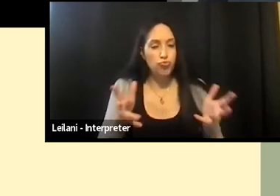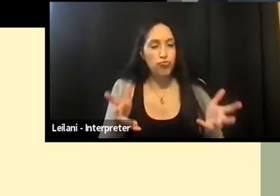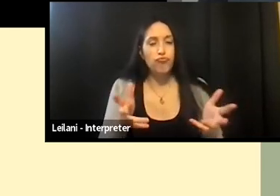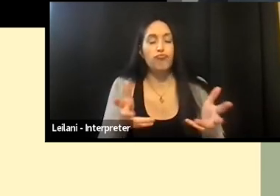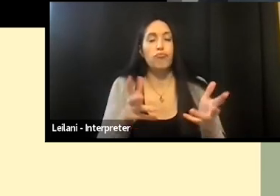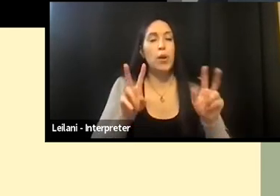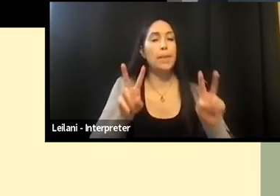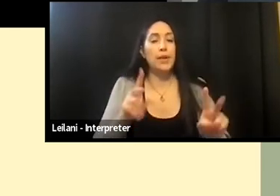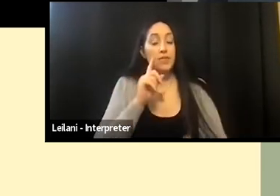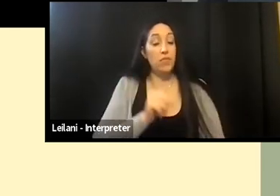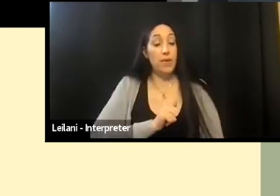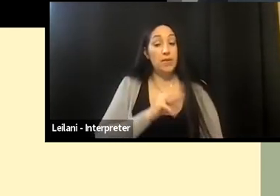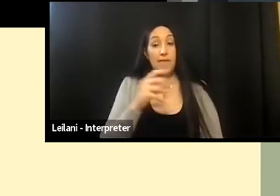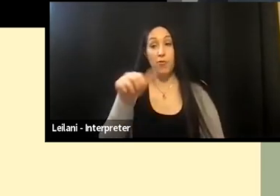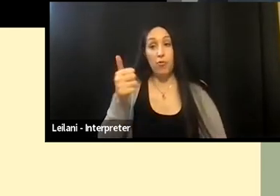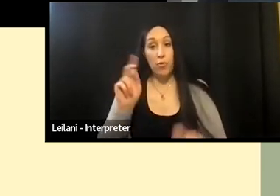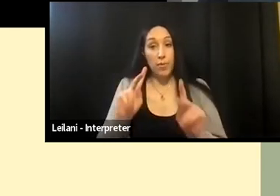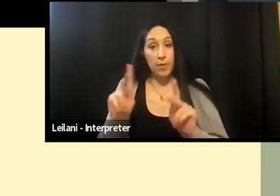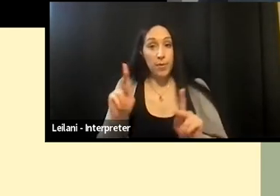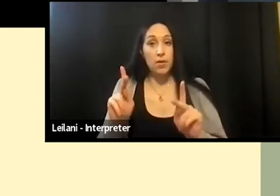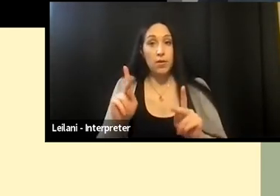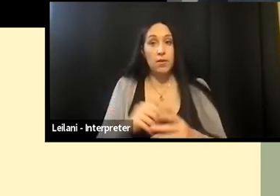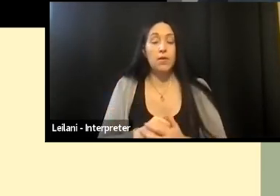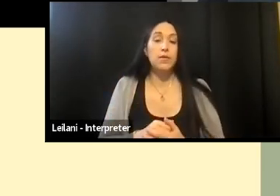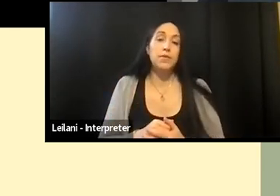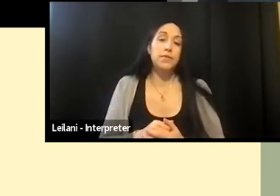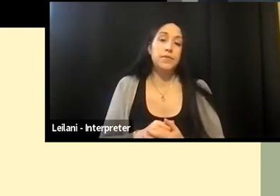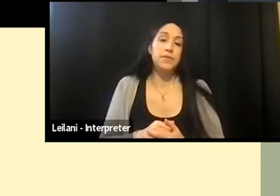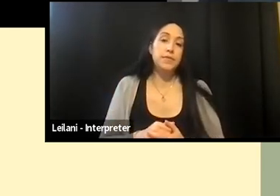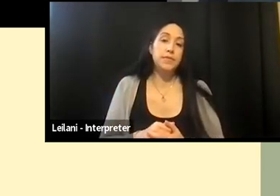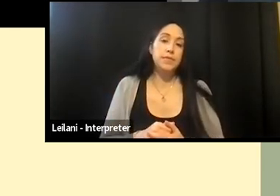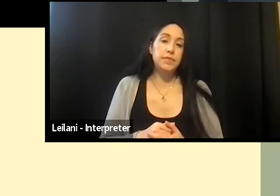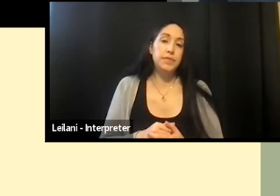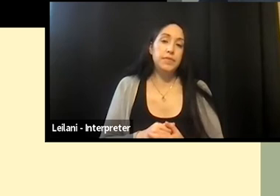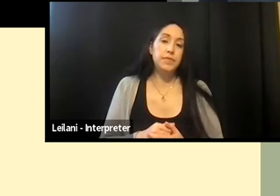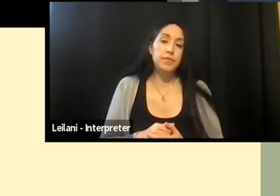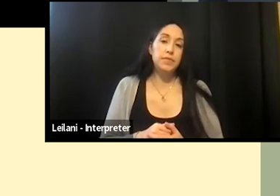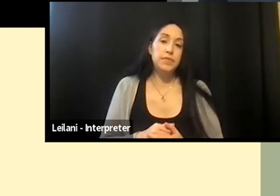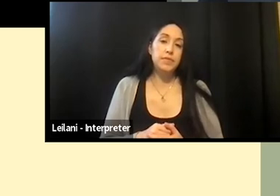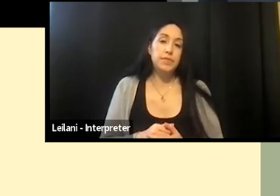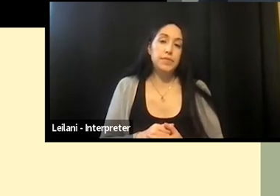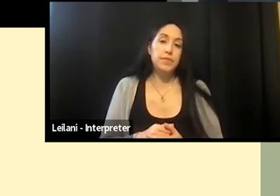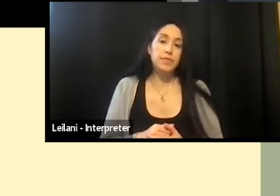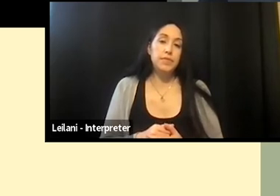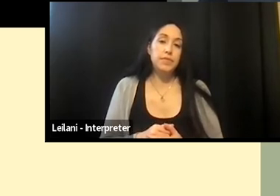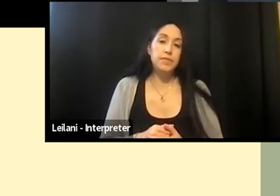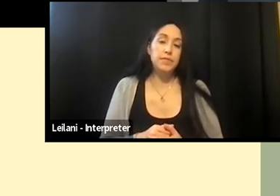and persist mindful and dedicated to this work independent of results.